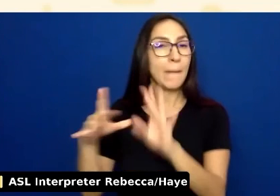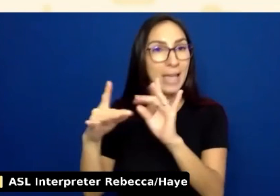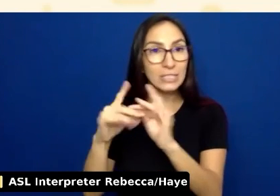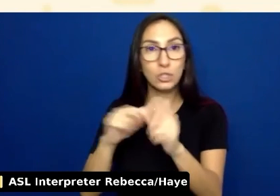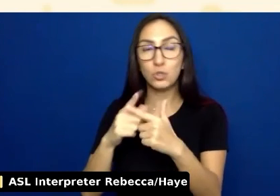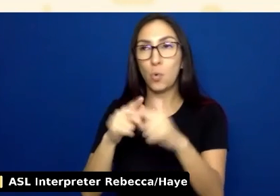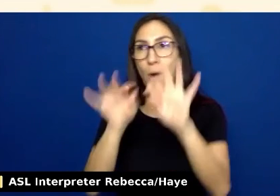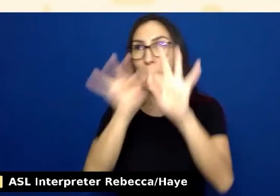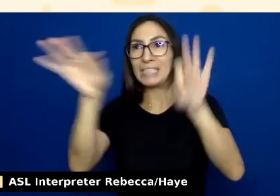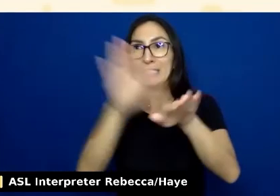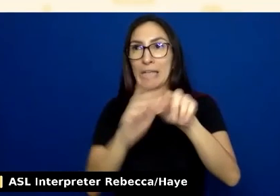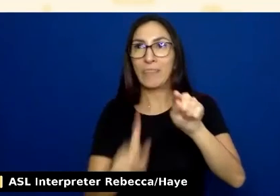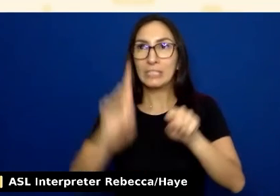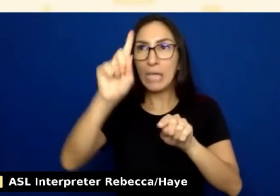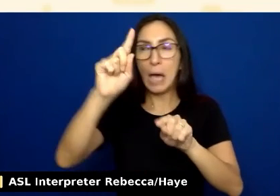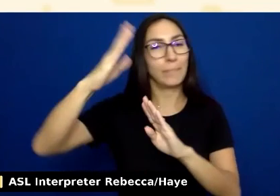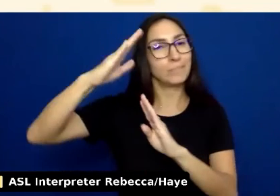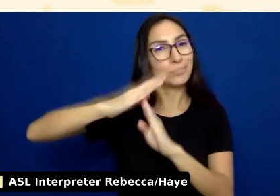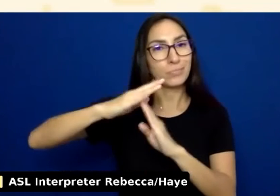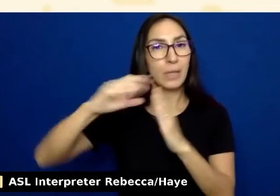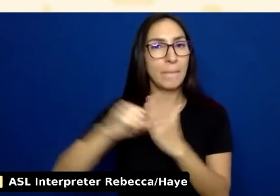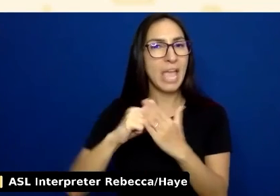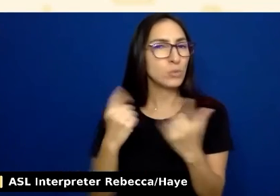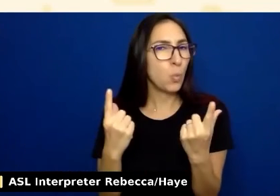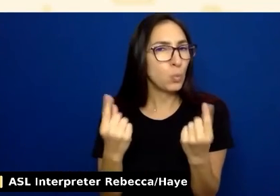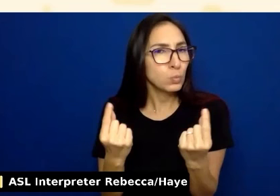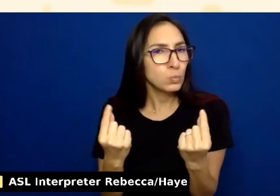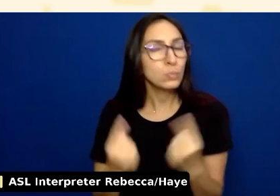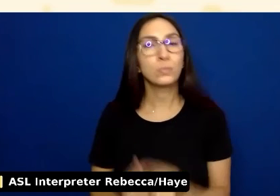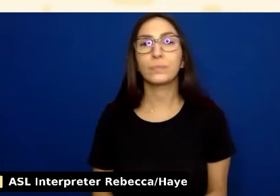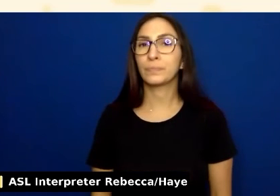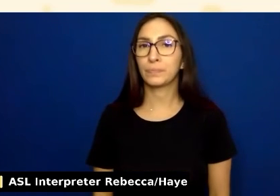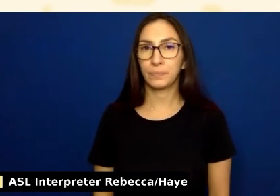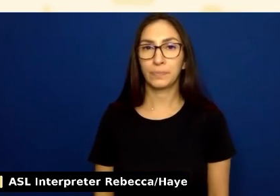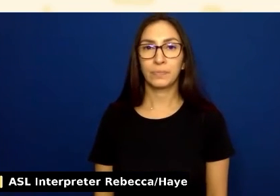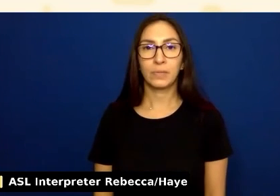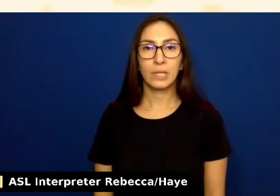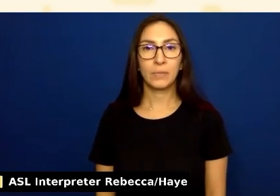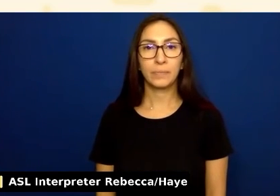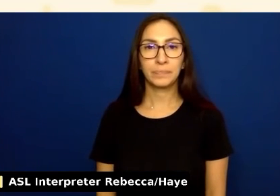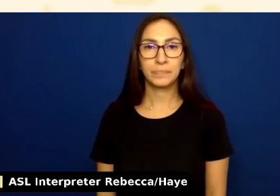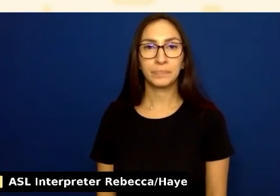What would you think? I would say whichever method you want to adapt